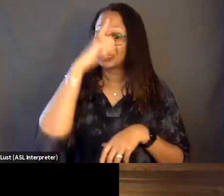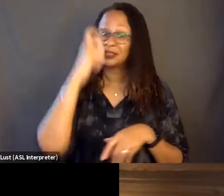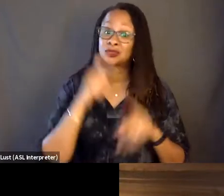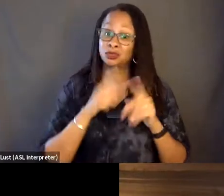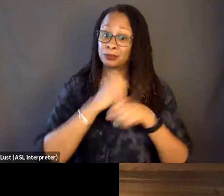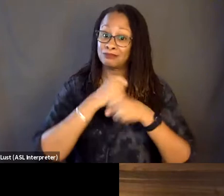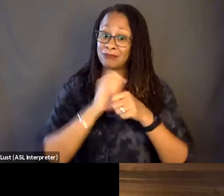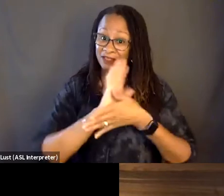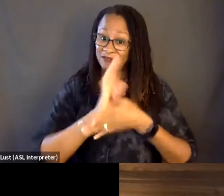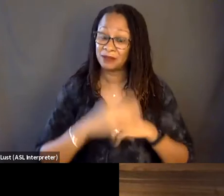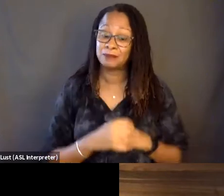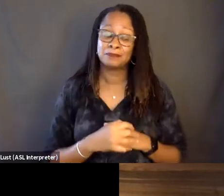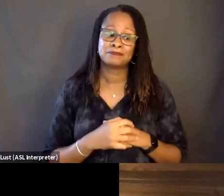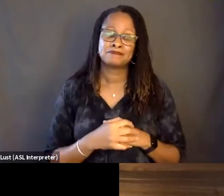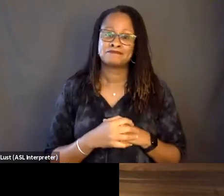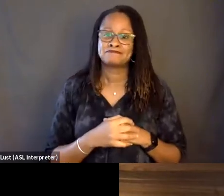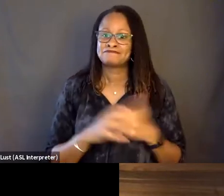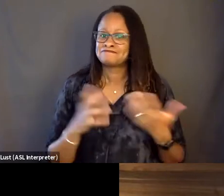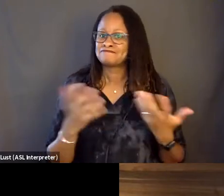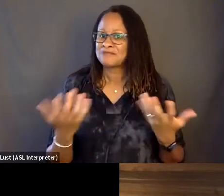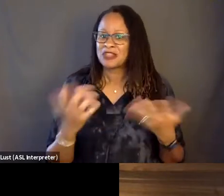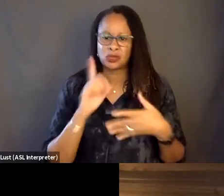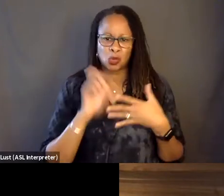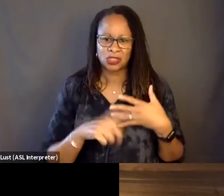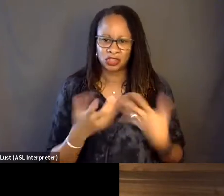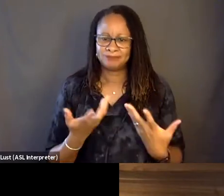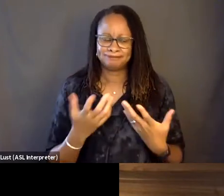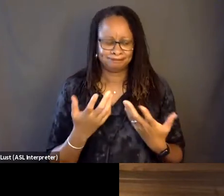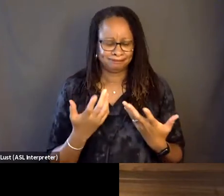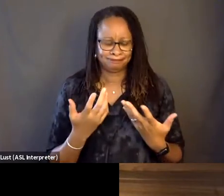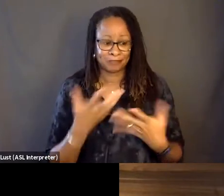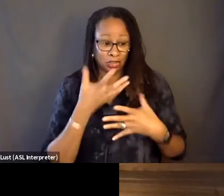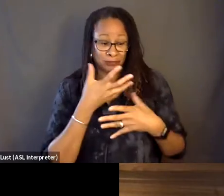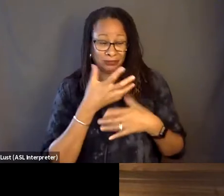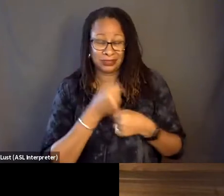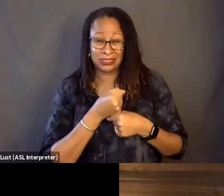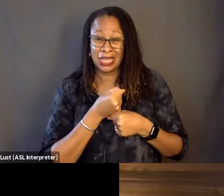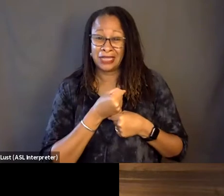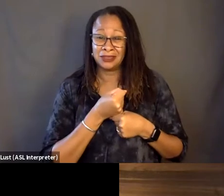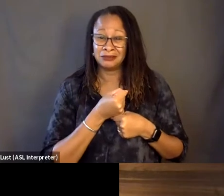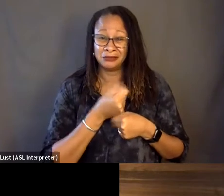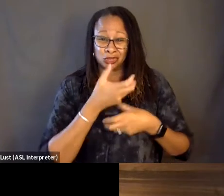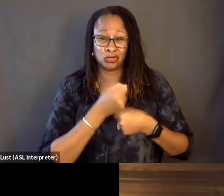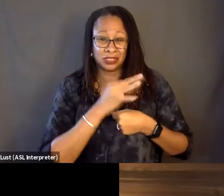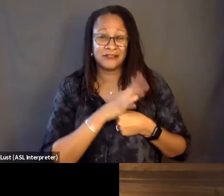it was, how was I going to gain the trust of his grieving fiance, Hatice Cengiz?